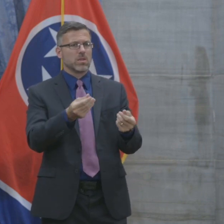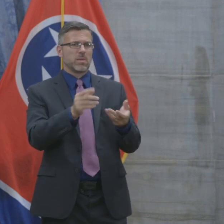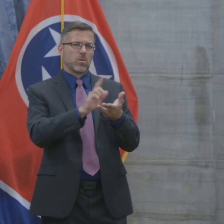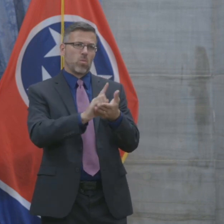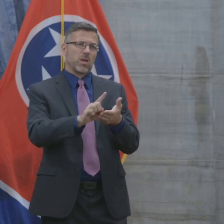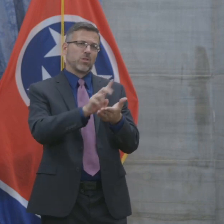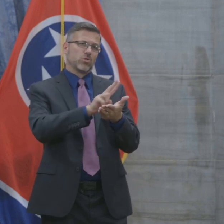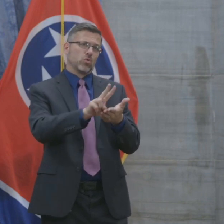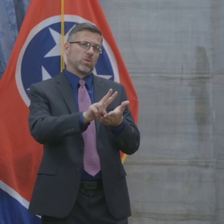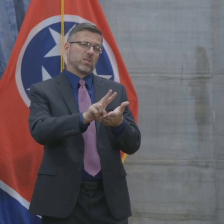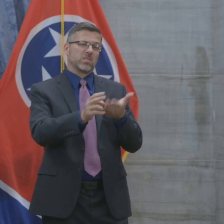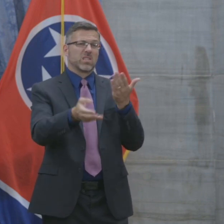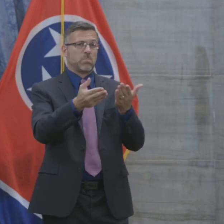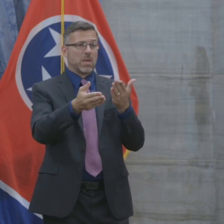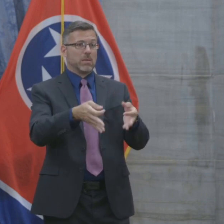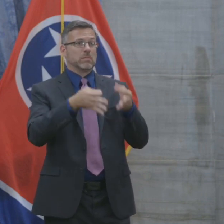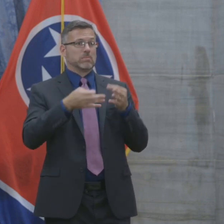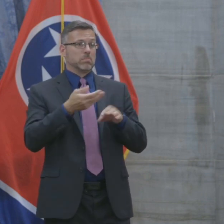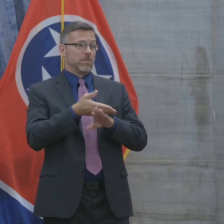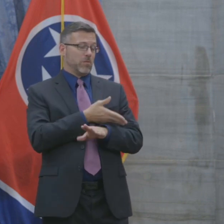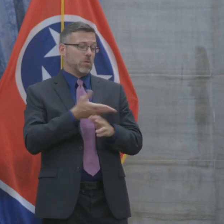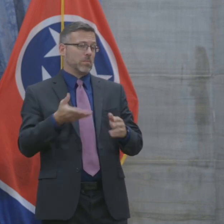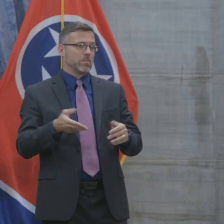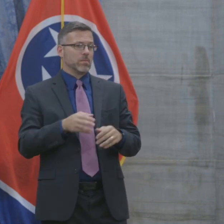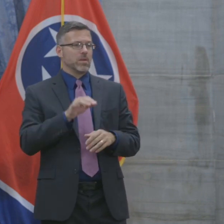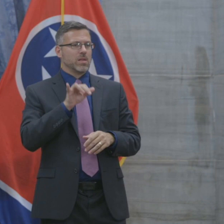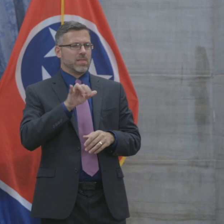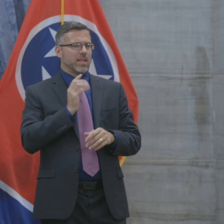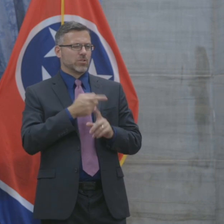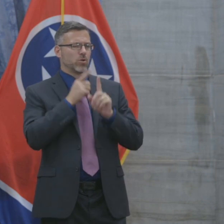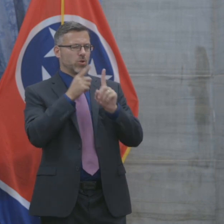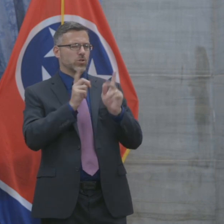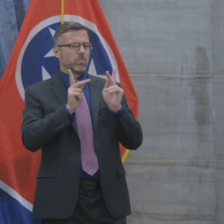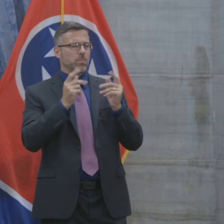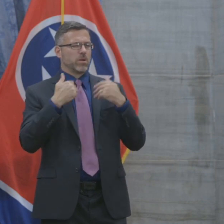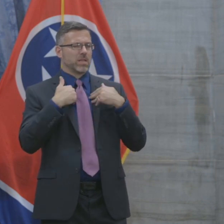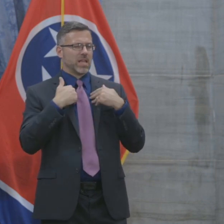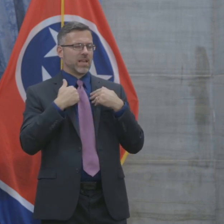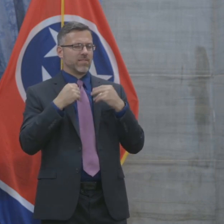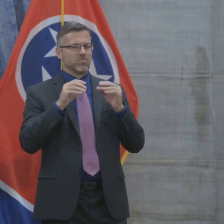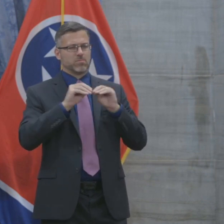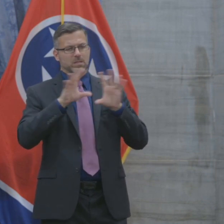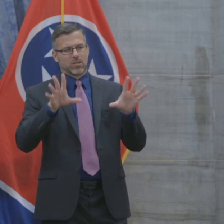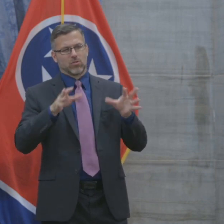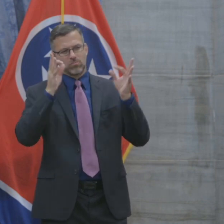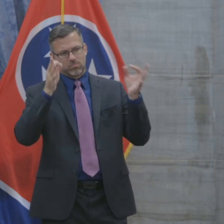potential outbreak. You've talked about giving parents the choice, a choice of whether their kids should return to